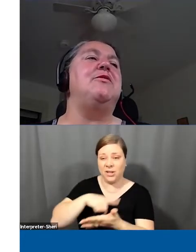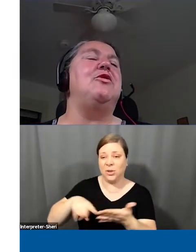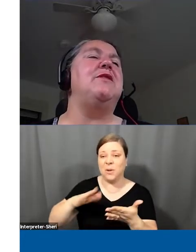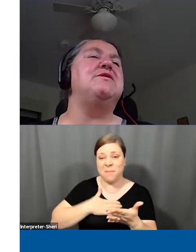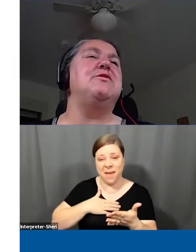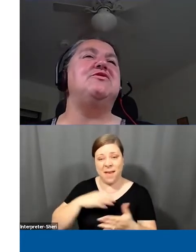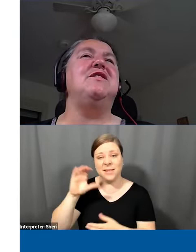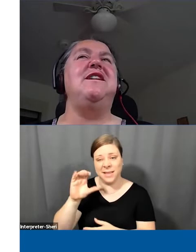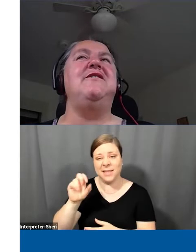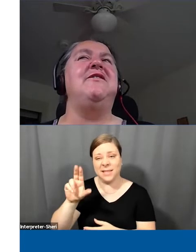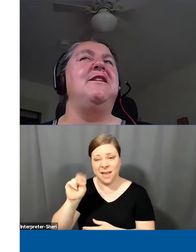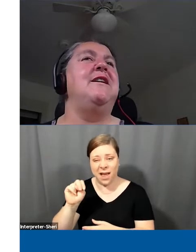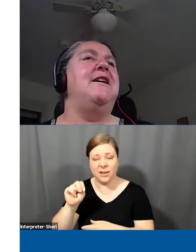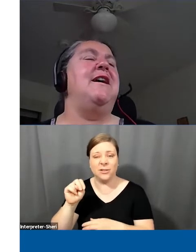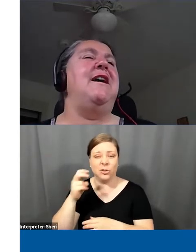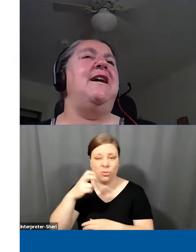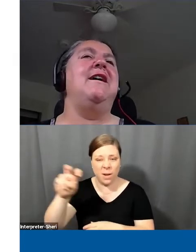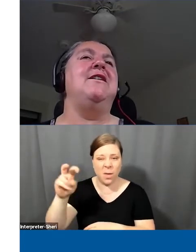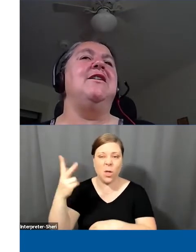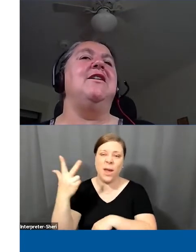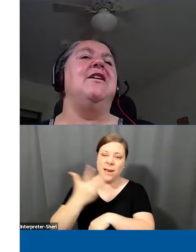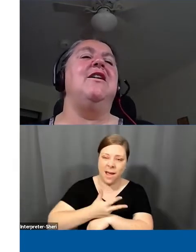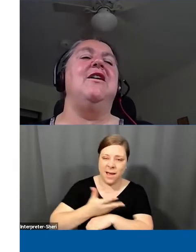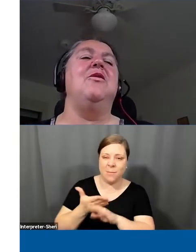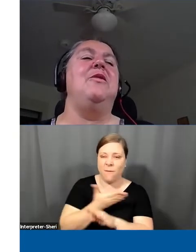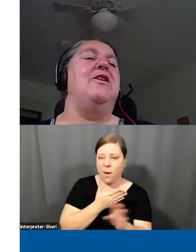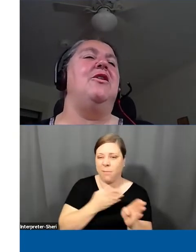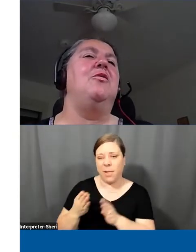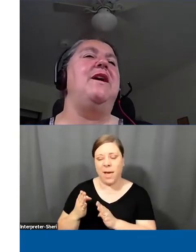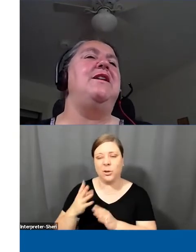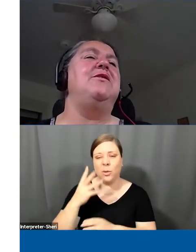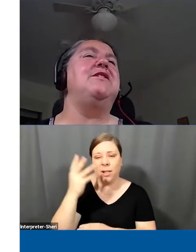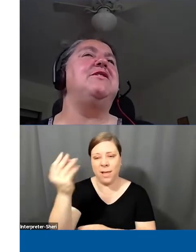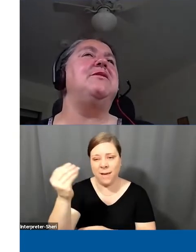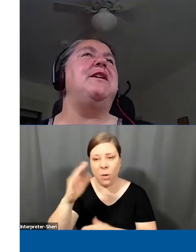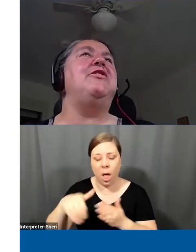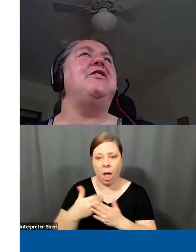before I was supposed to leave. And we all waited with anticipation